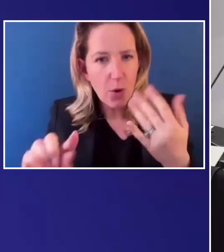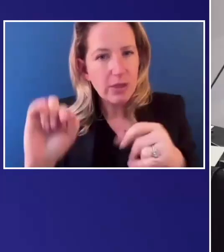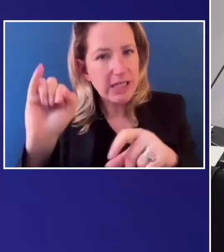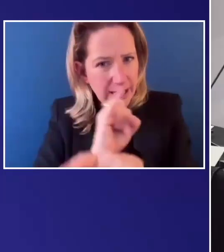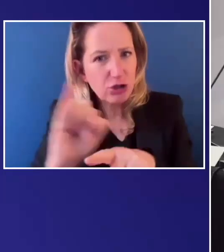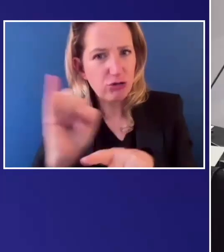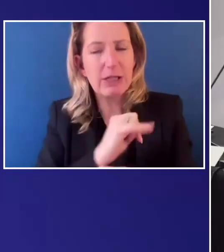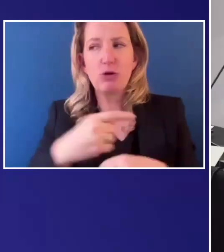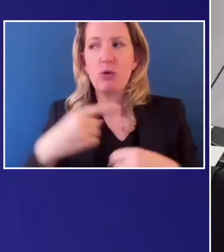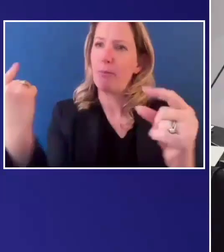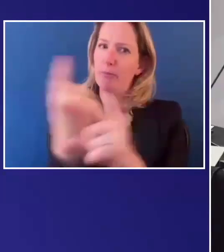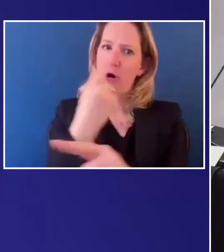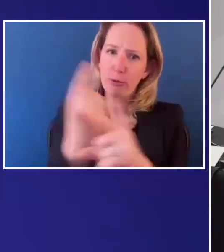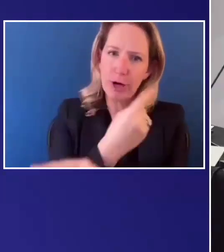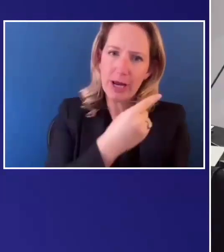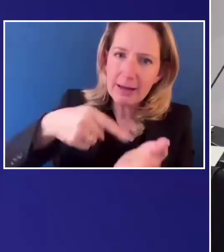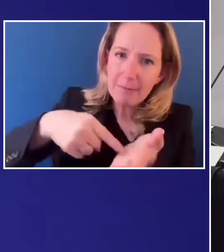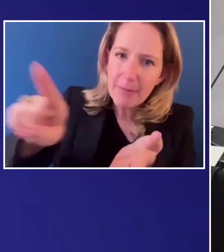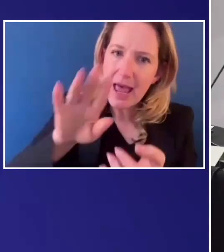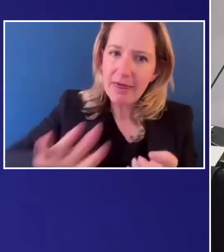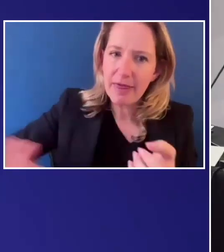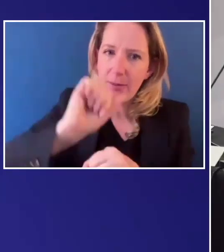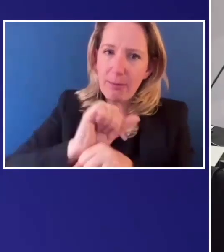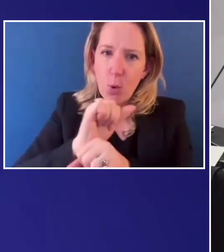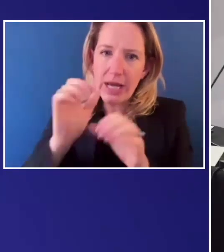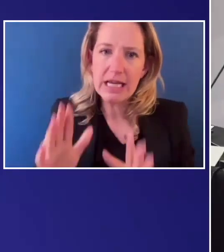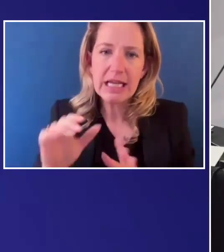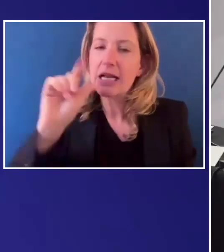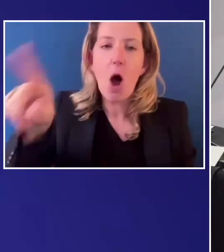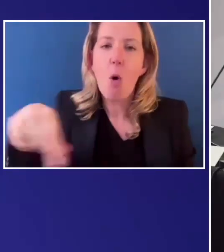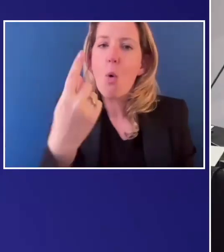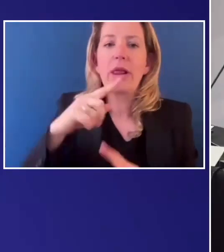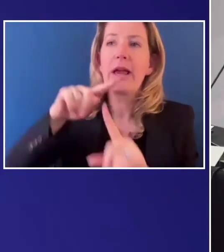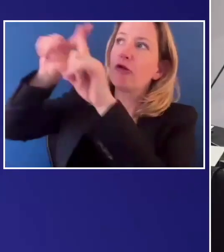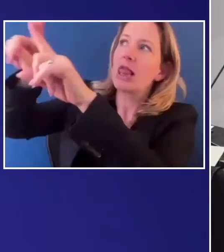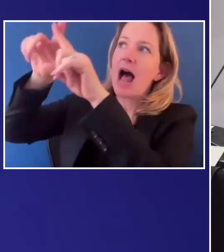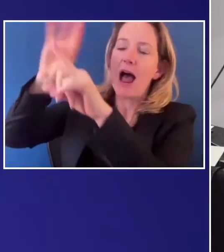appropriately compensate their employees and not just rely on the Federal Government to subsidize training.